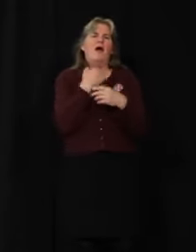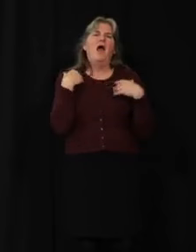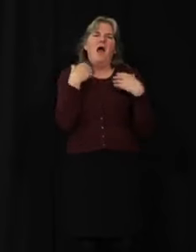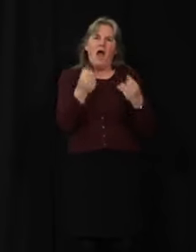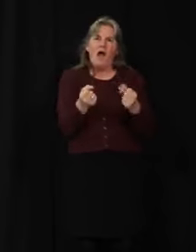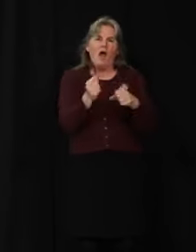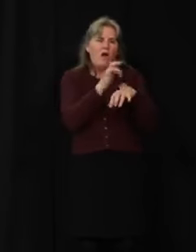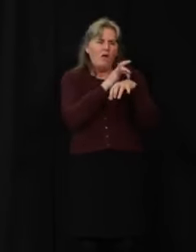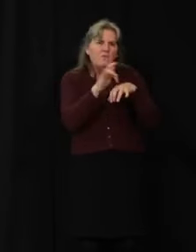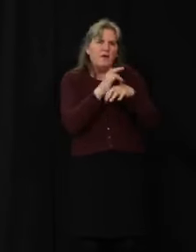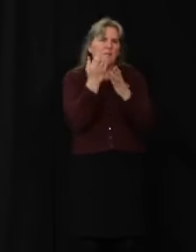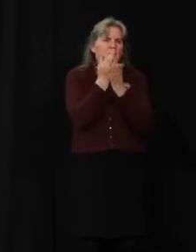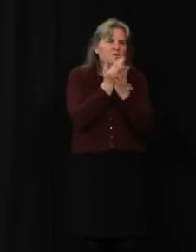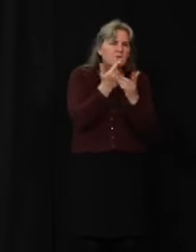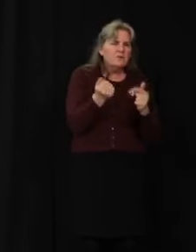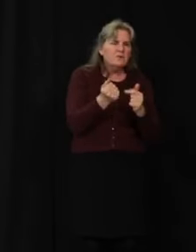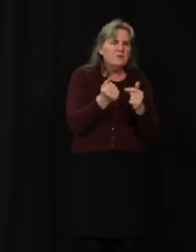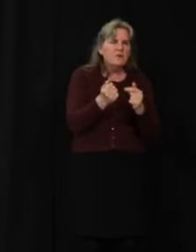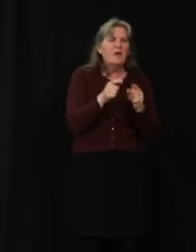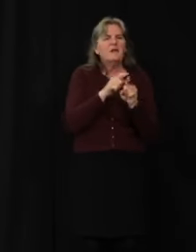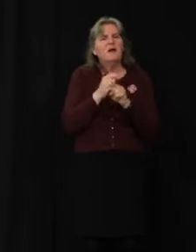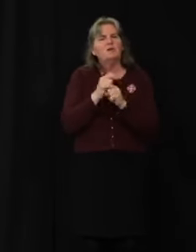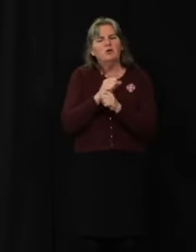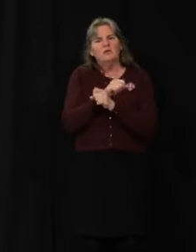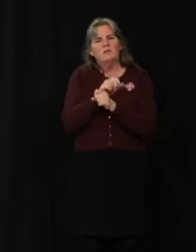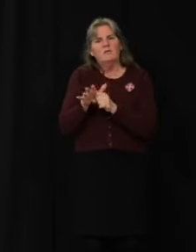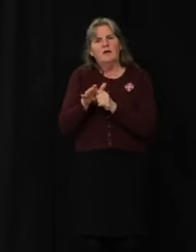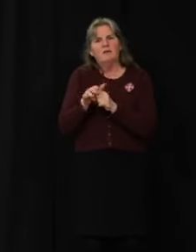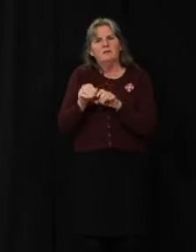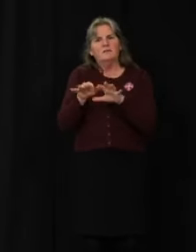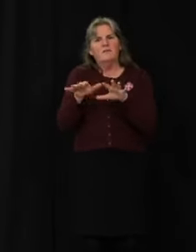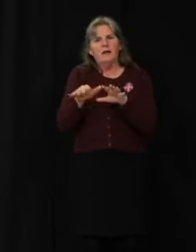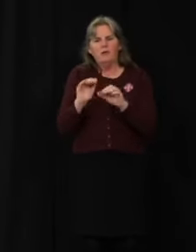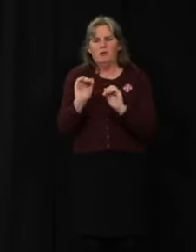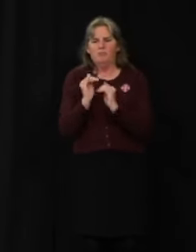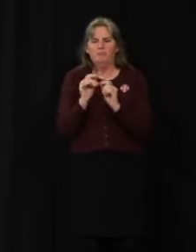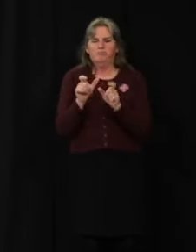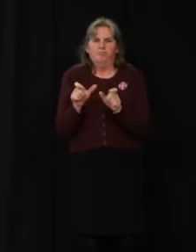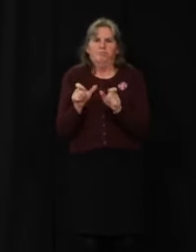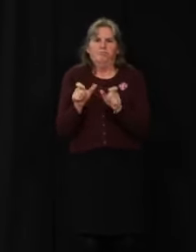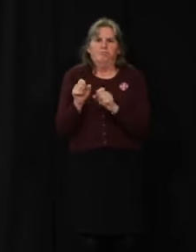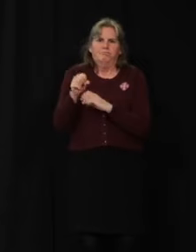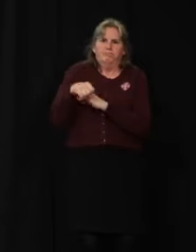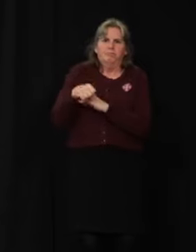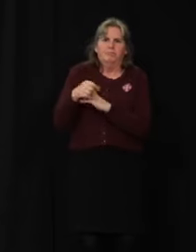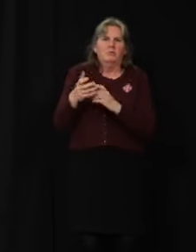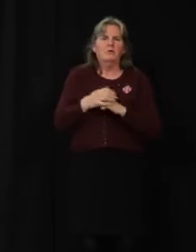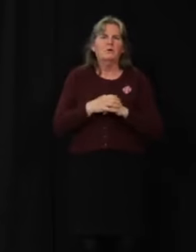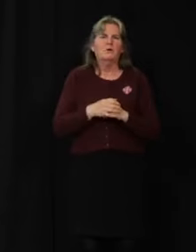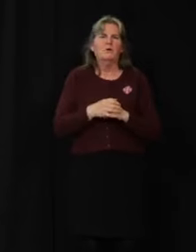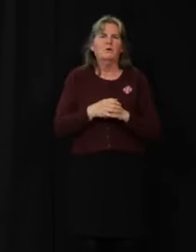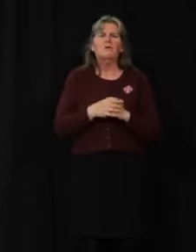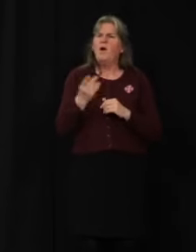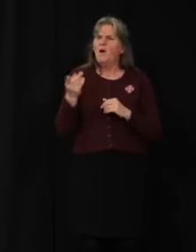were being developed to support businesses as they prepare to reopen.